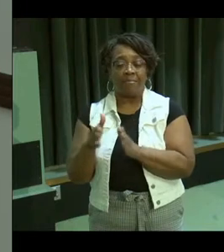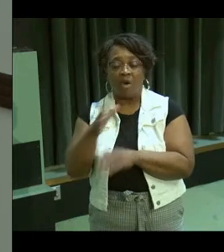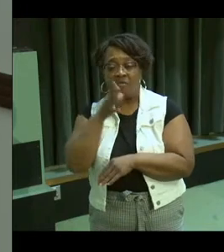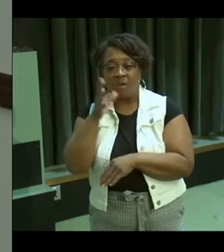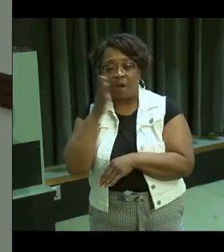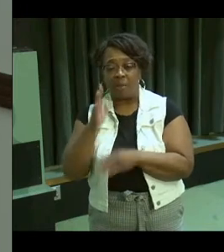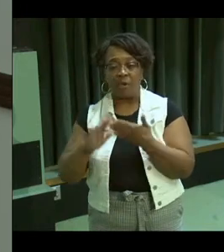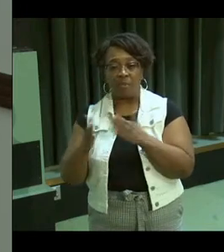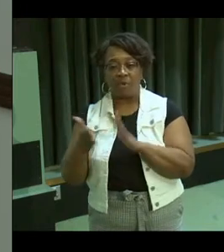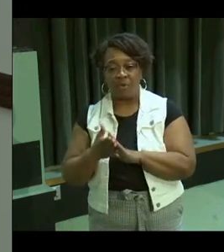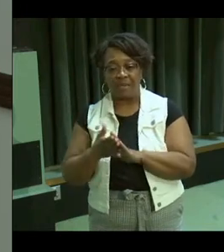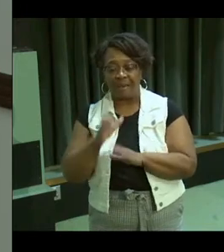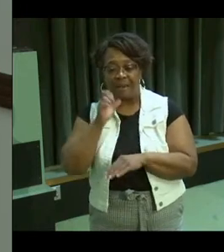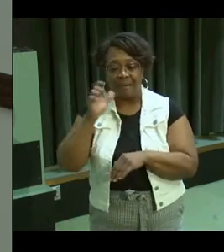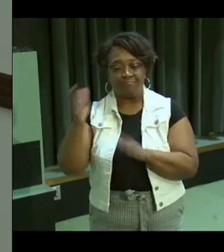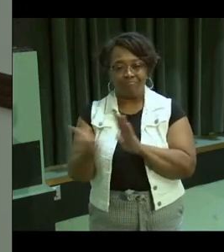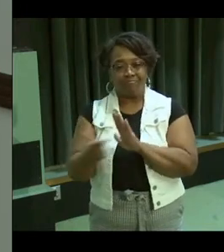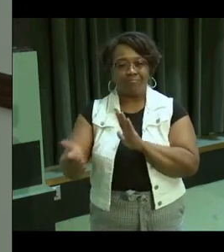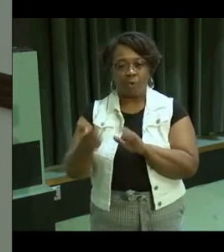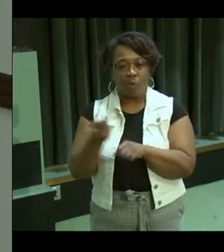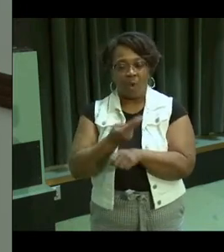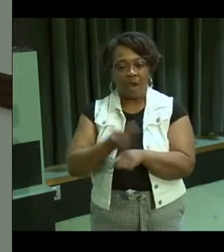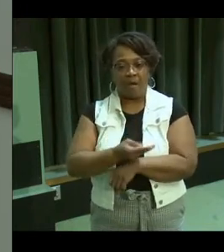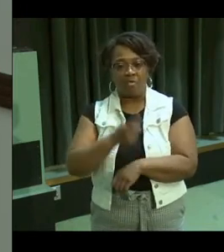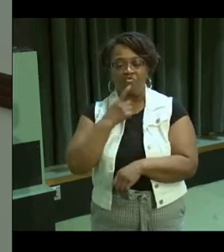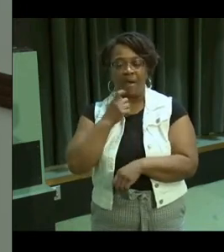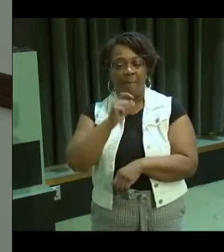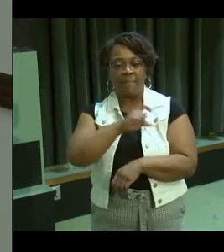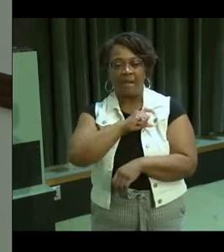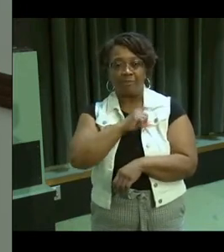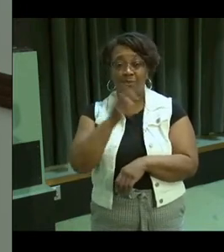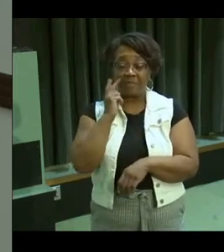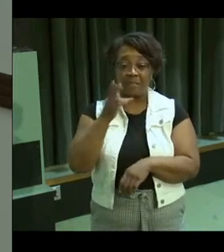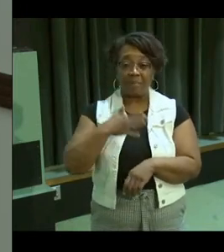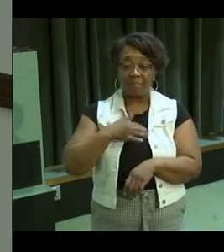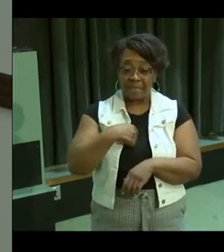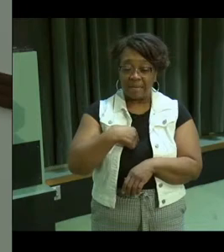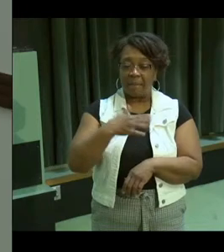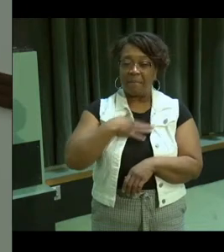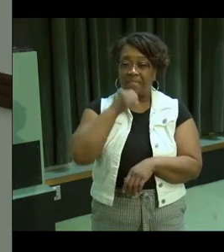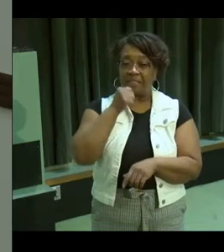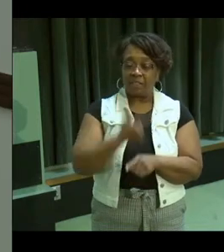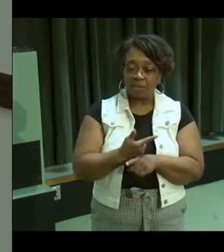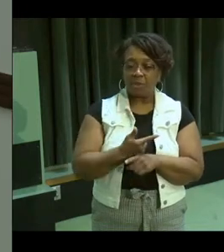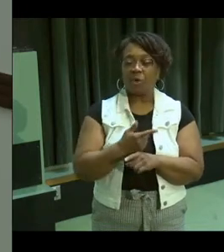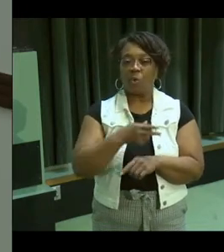to wear the UFW button. So you can see me in my sister in, you